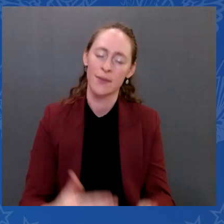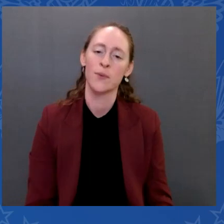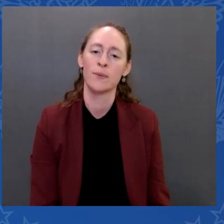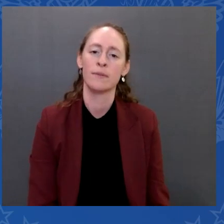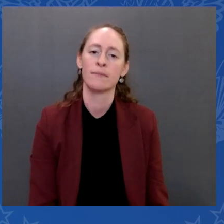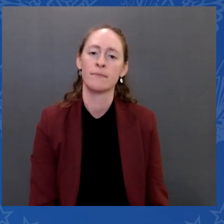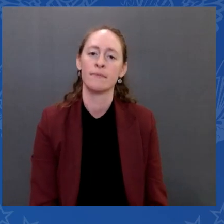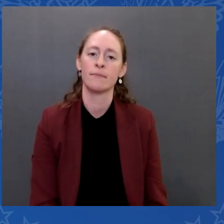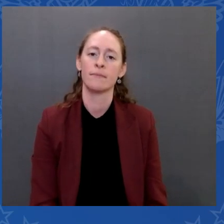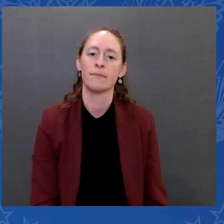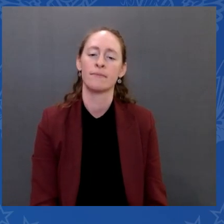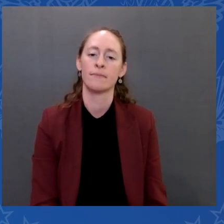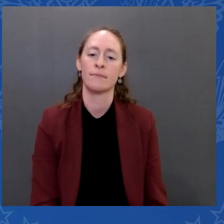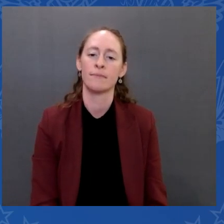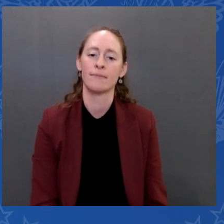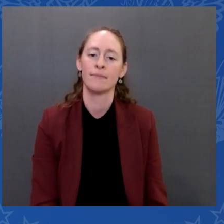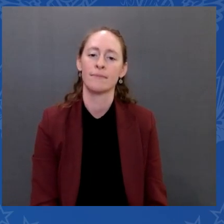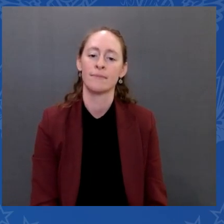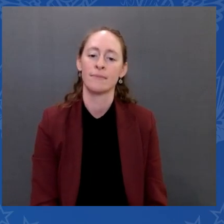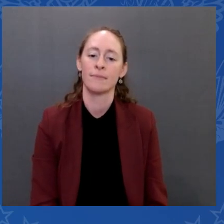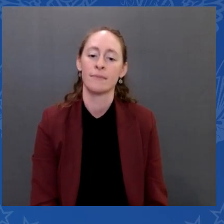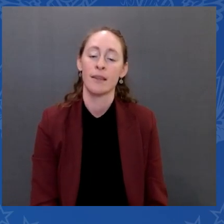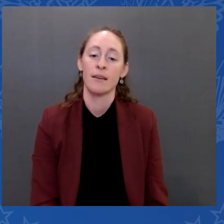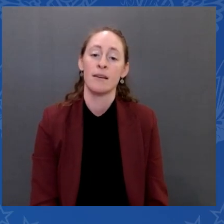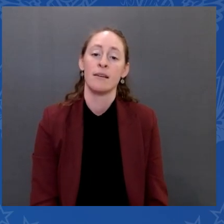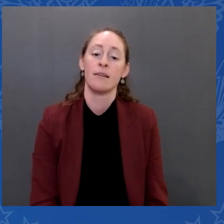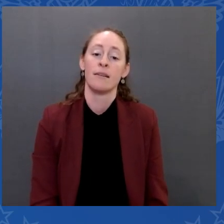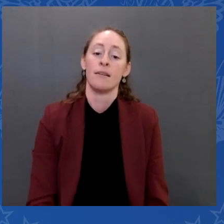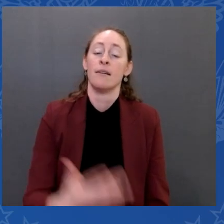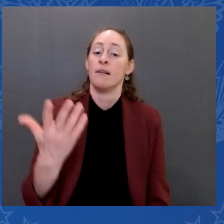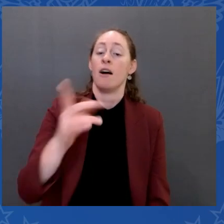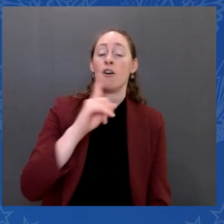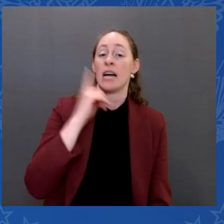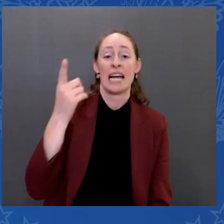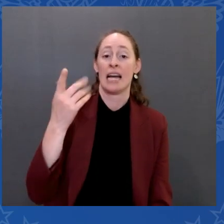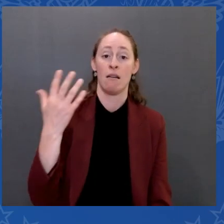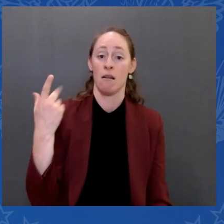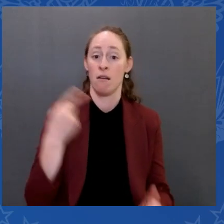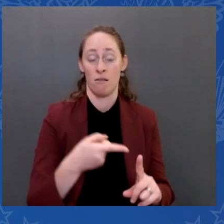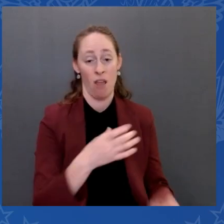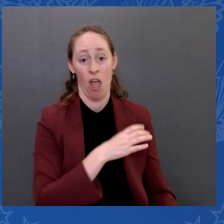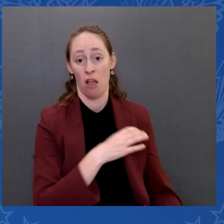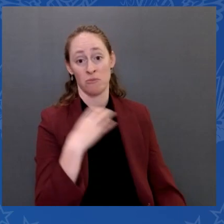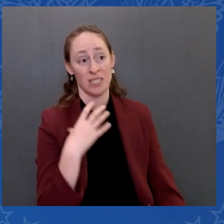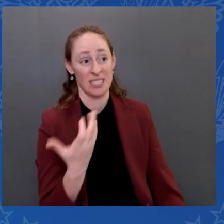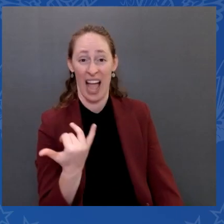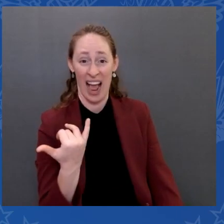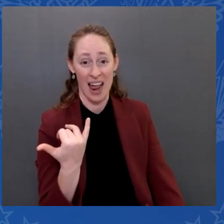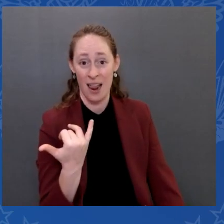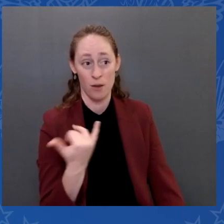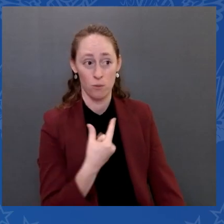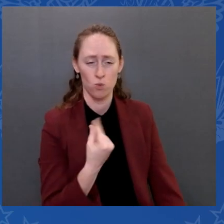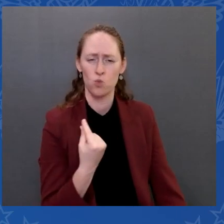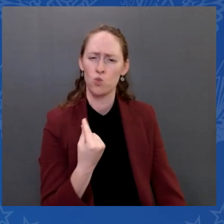Congress can do right now to support America's economy and America's workers and our global competitiveness